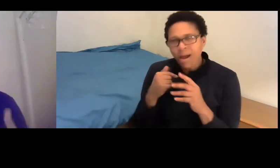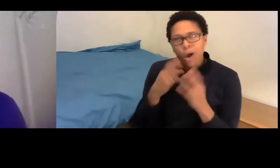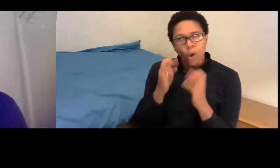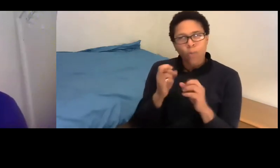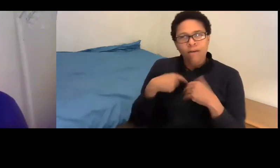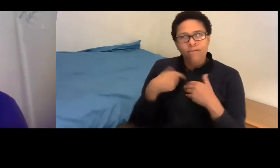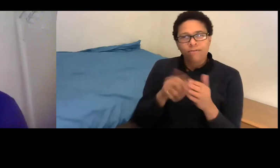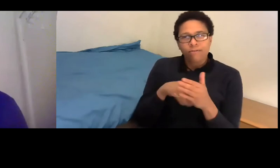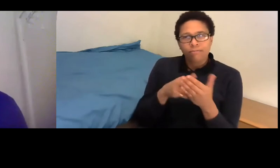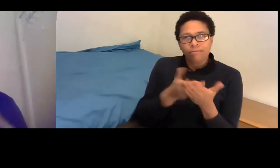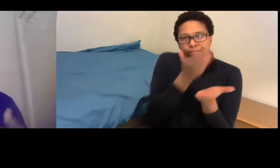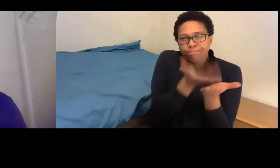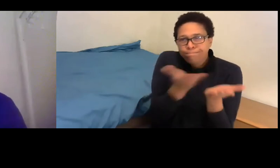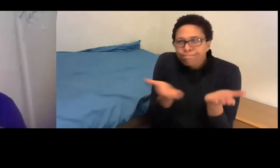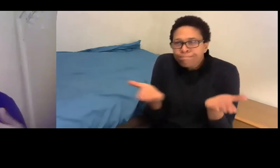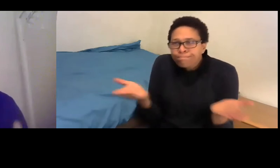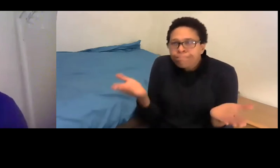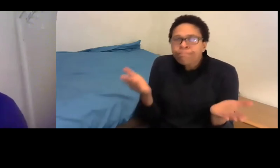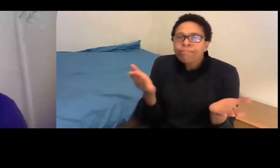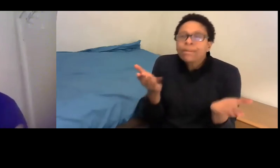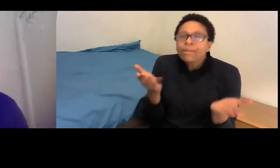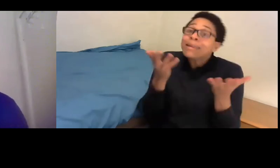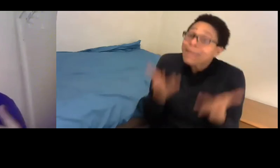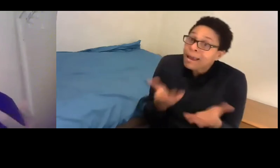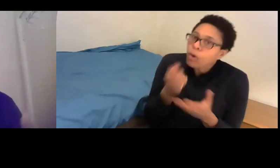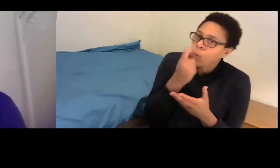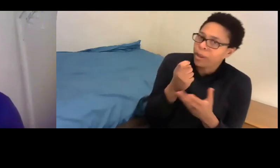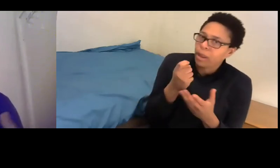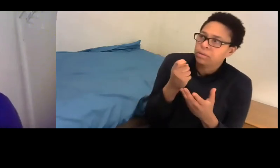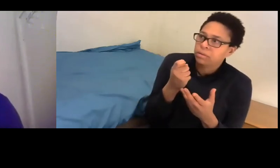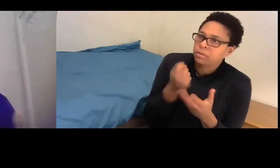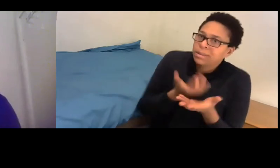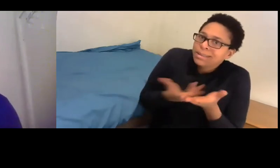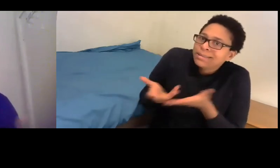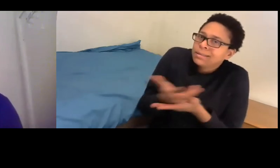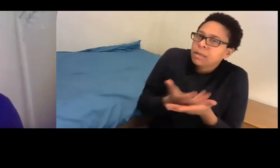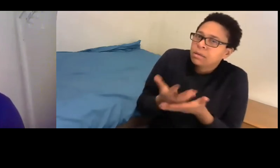now we can discuss sacred texts and moral considerations when it